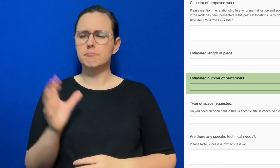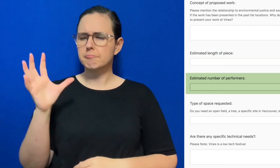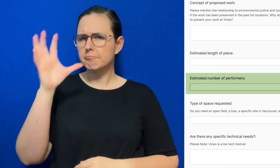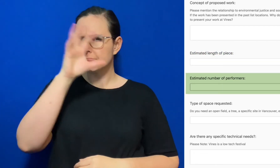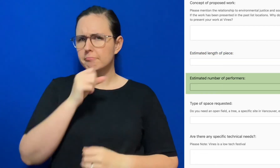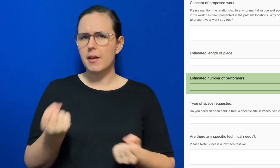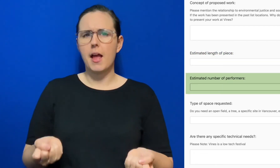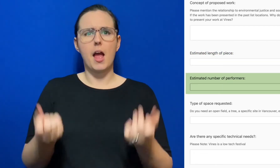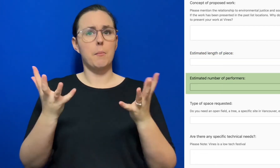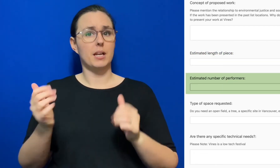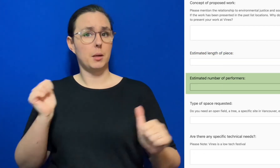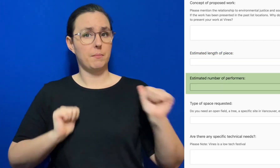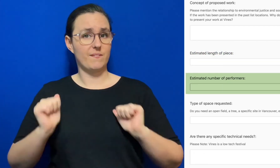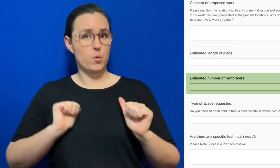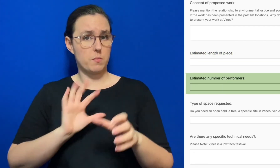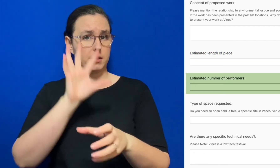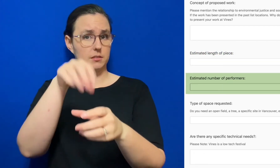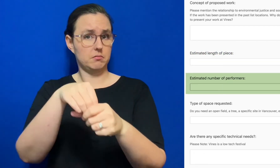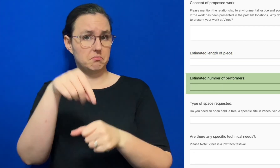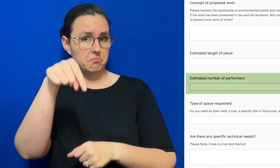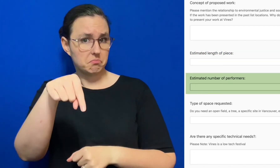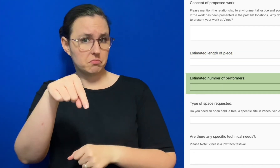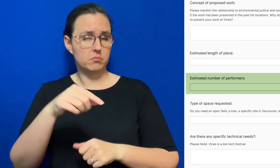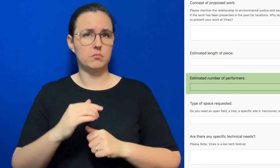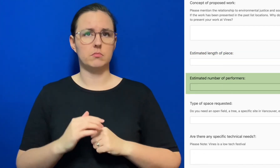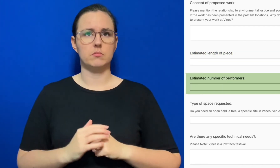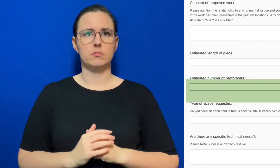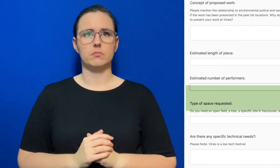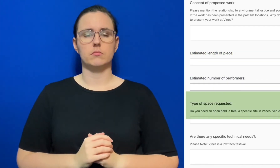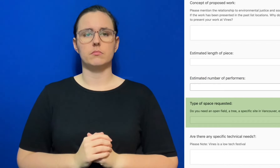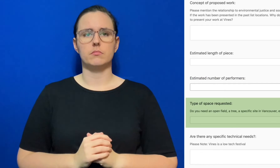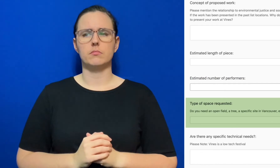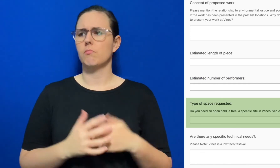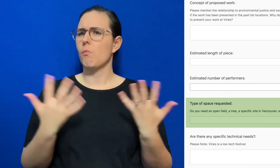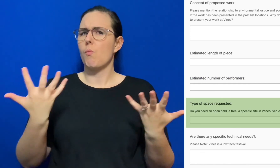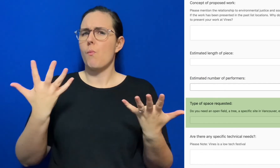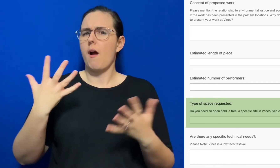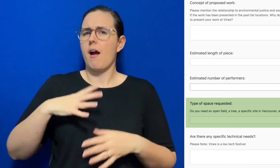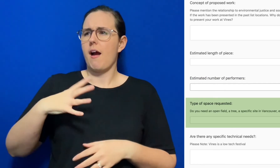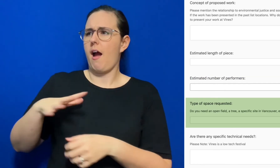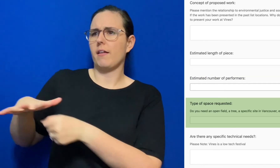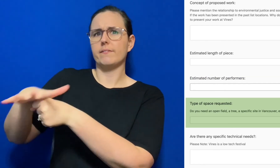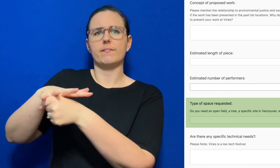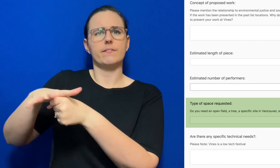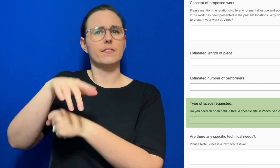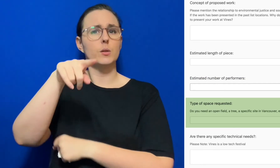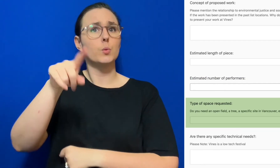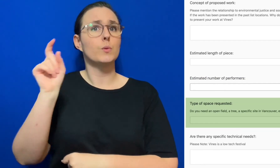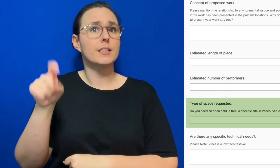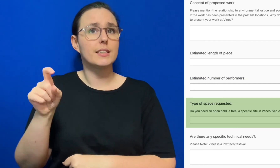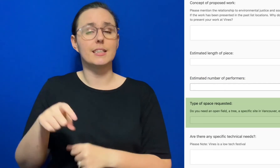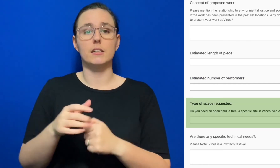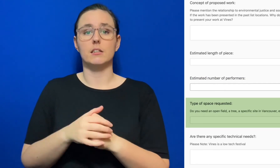Estimated number of performers Type of space requested